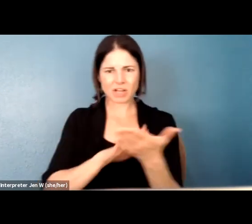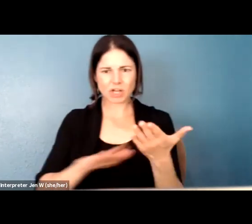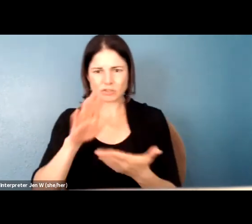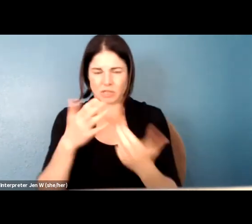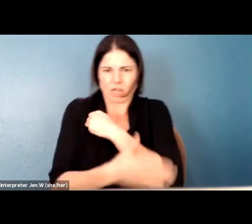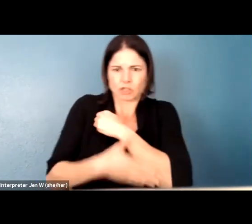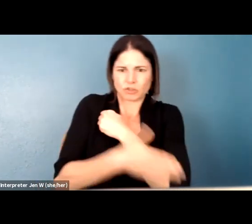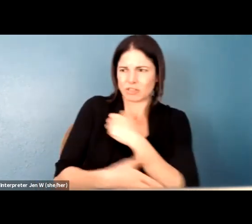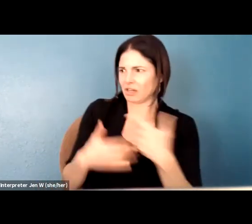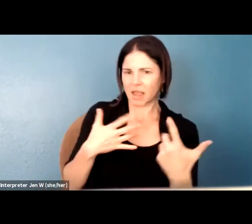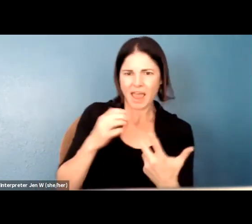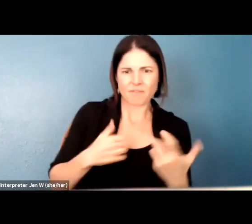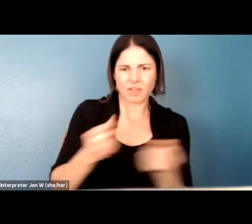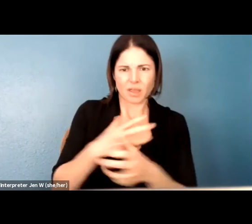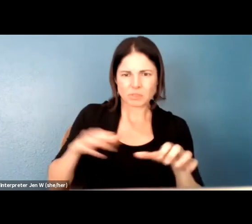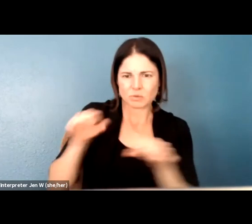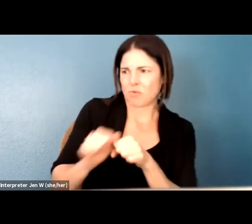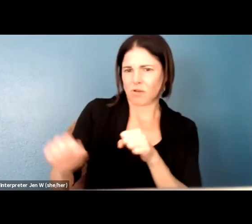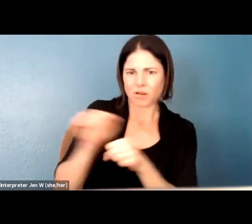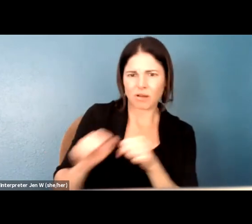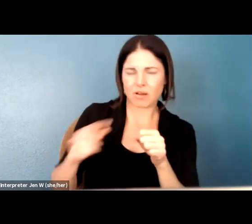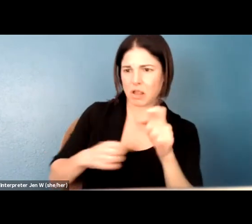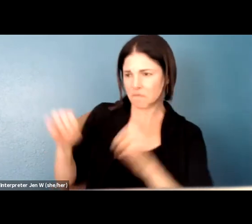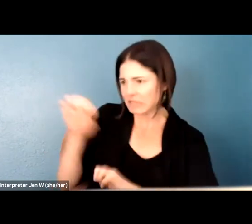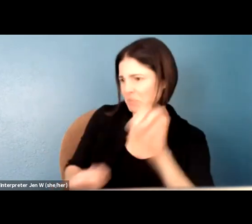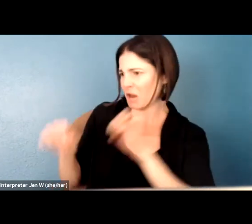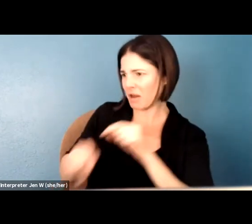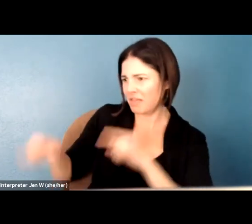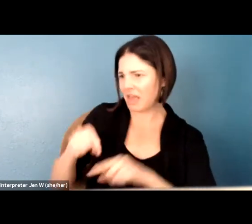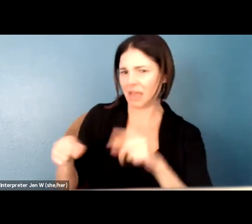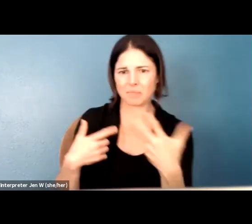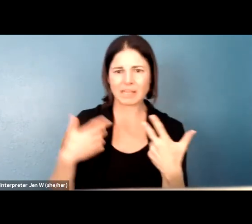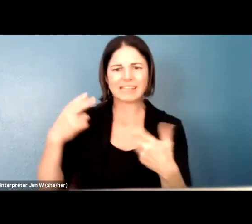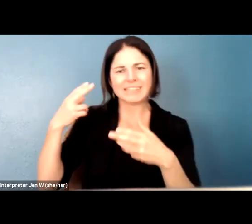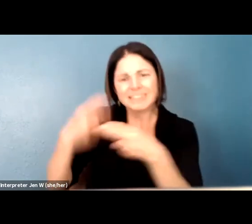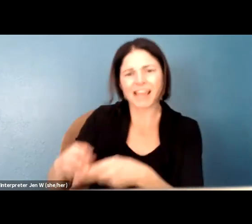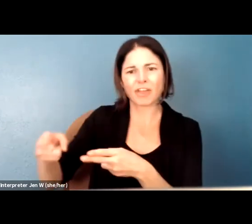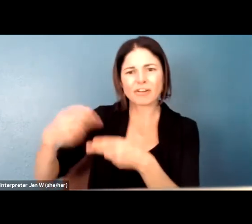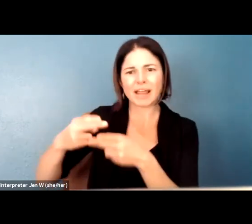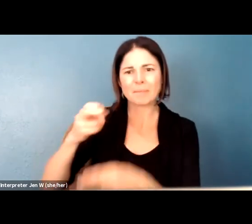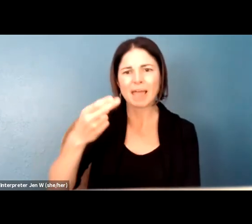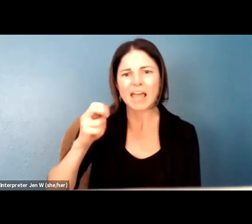our labor reproduction and experimentation without permission, say her name Henrietta Lacks say her name